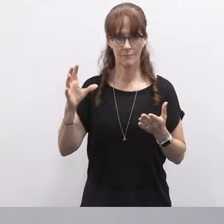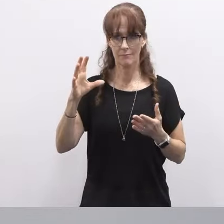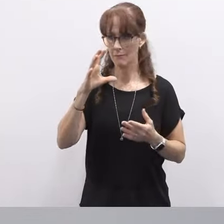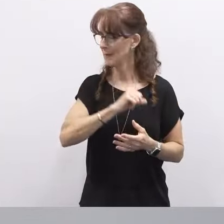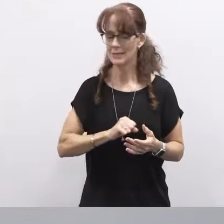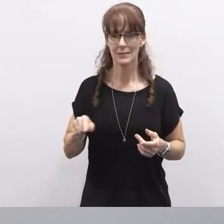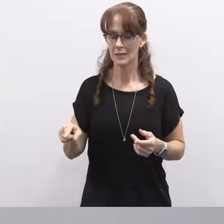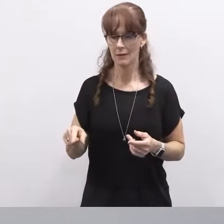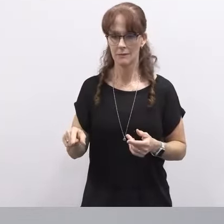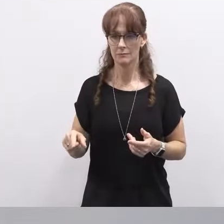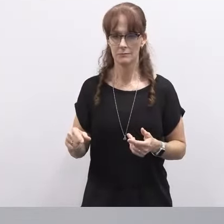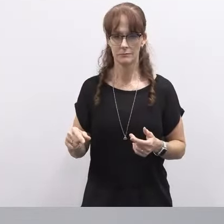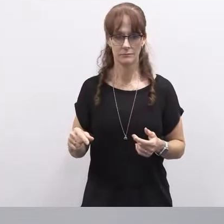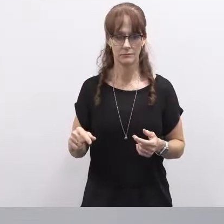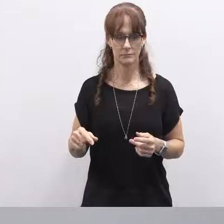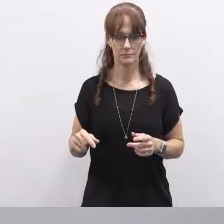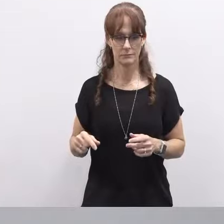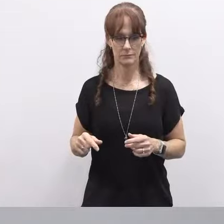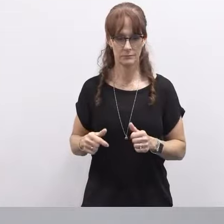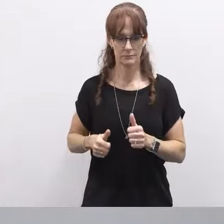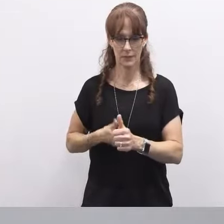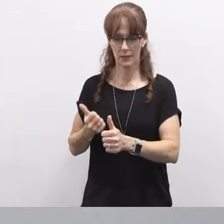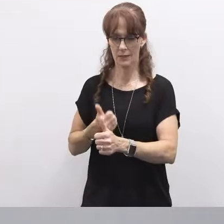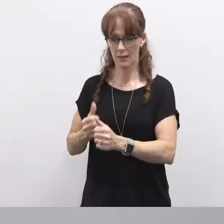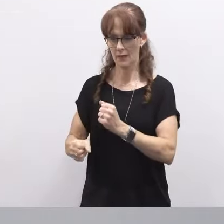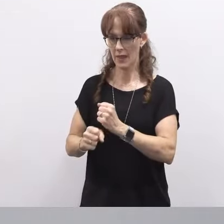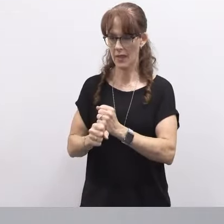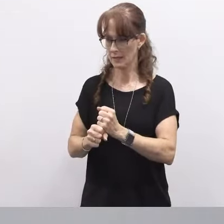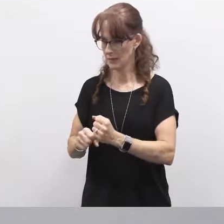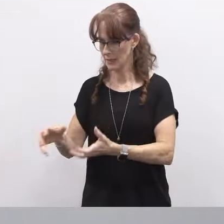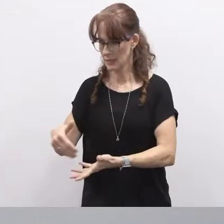So I am stalking the handouts from Browning